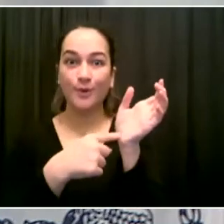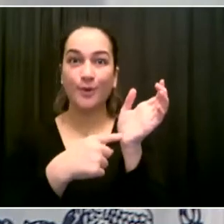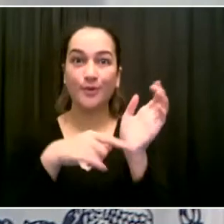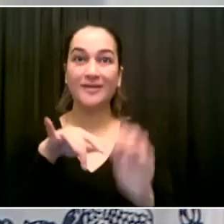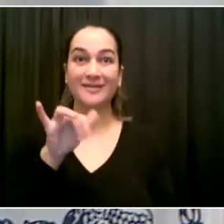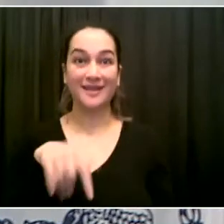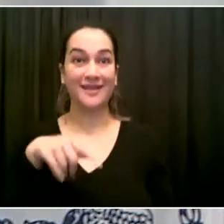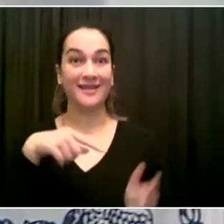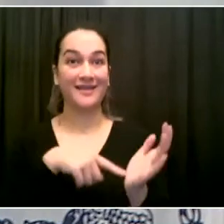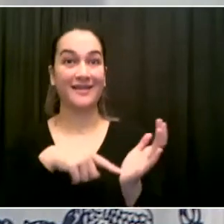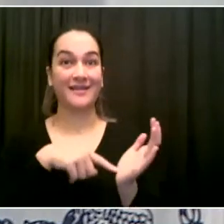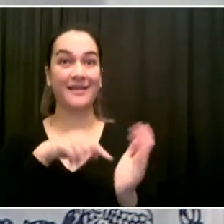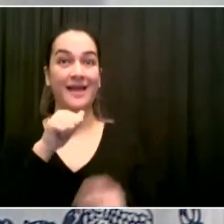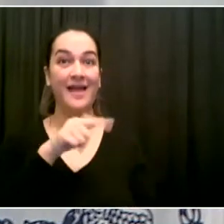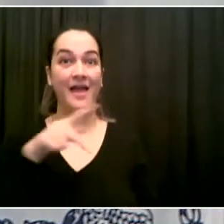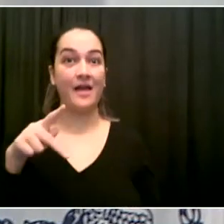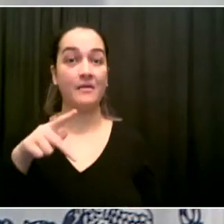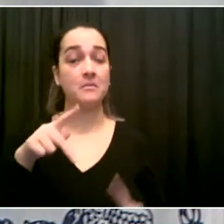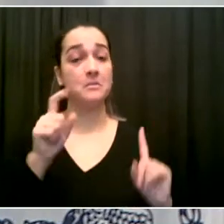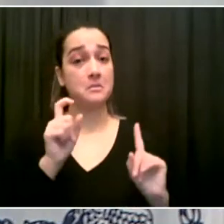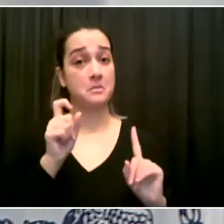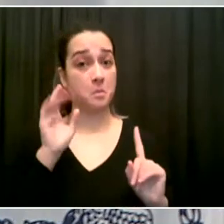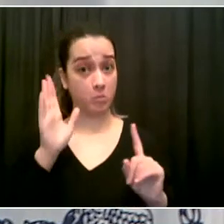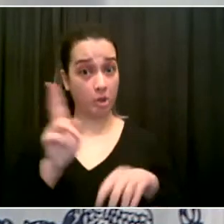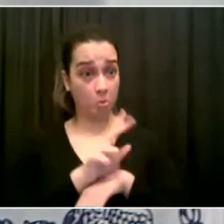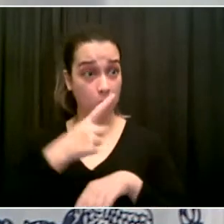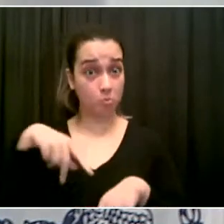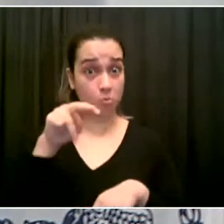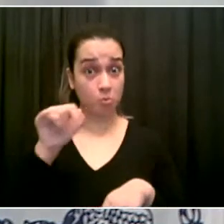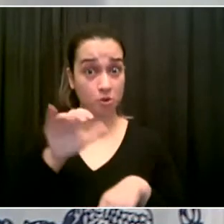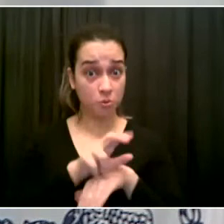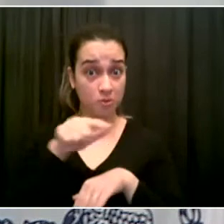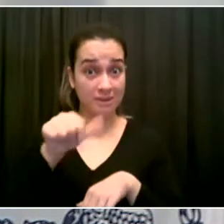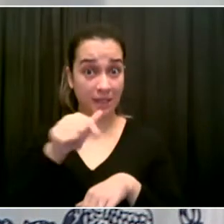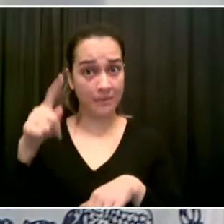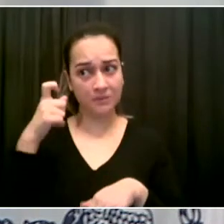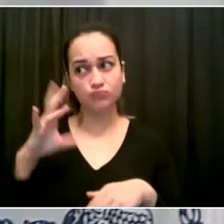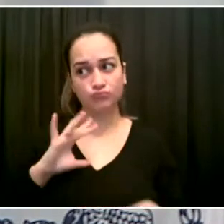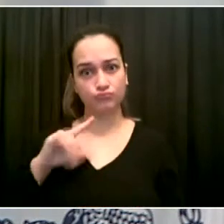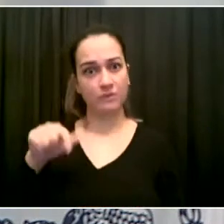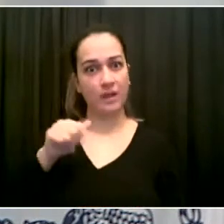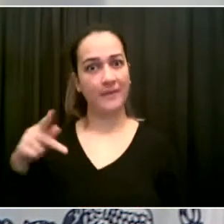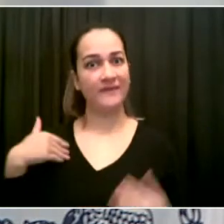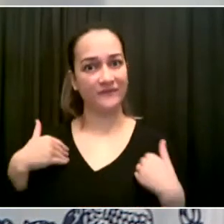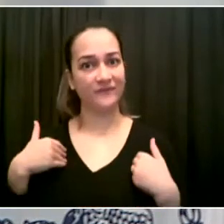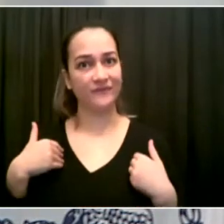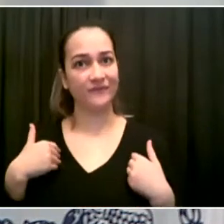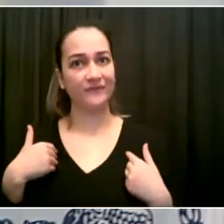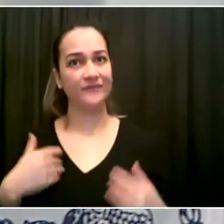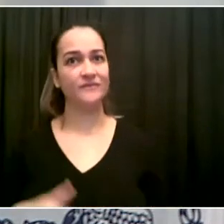CURIOUS WHAT THE PLAN IS MOVING FORWARD.